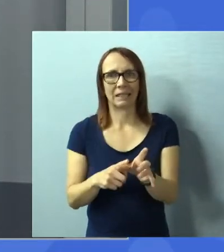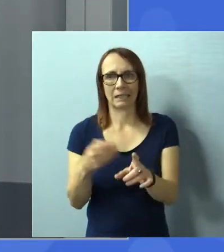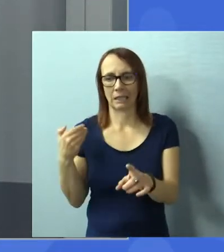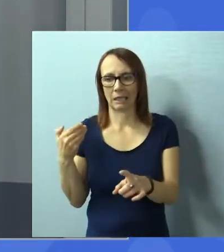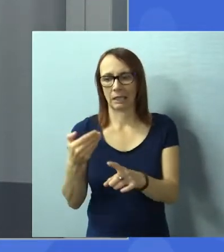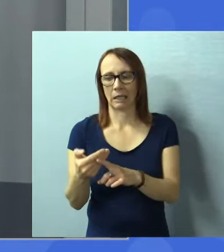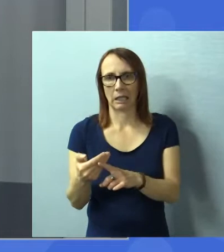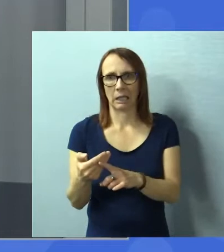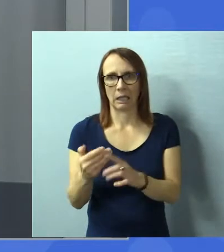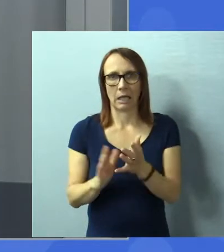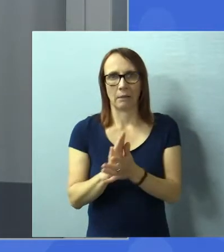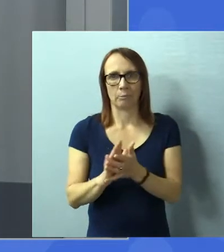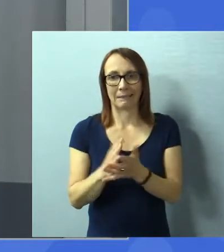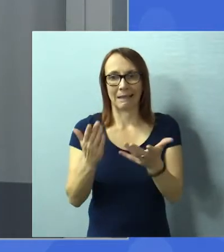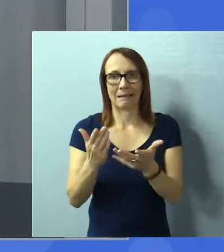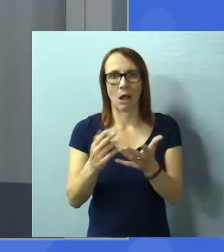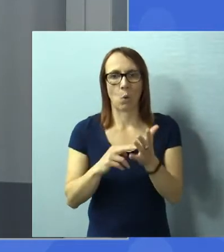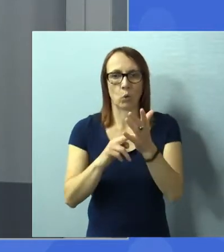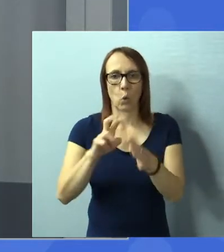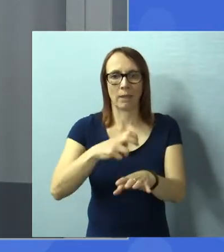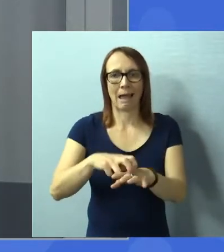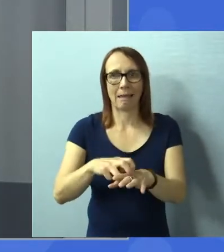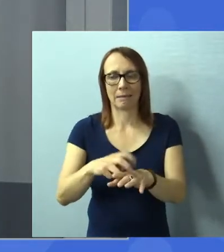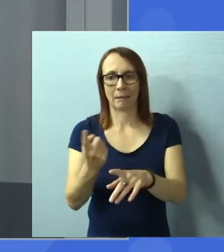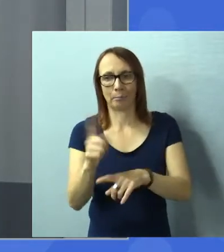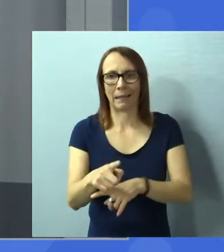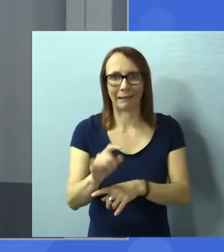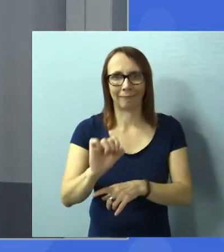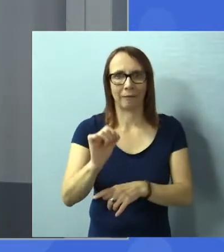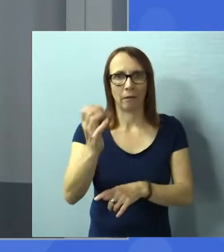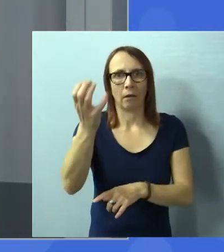institutions in Northern Ireland but the ones I want to focus on brexit the